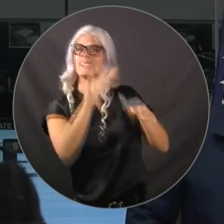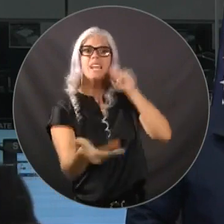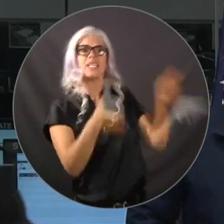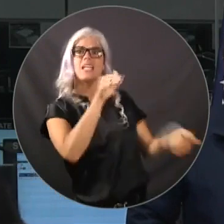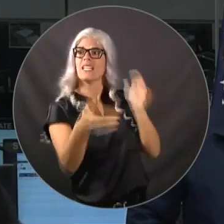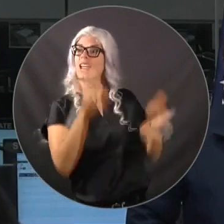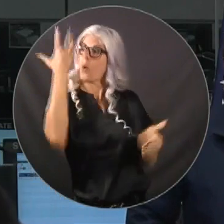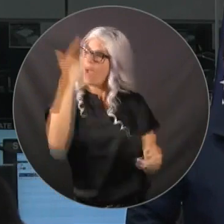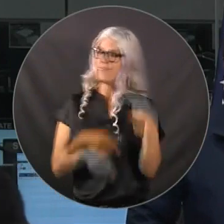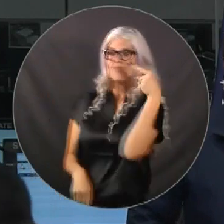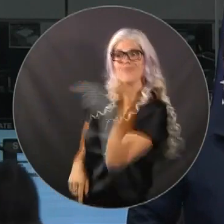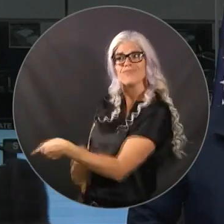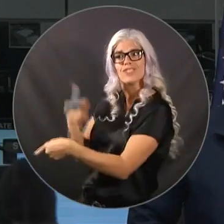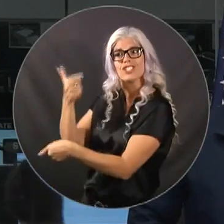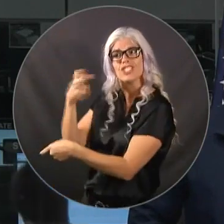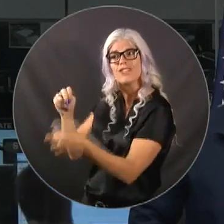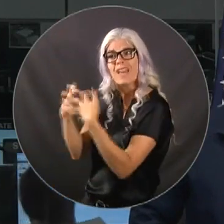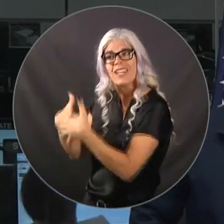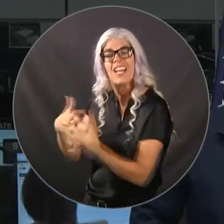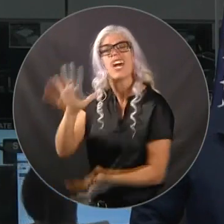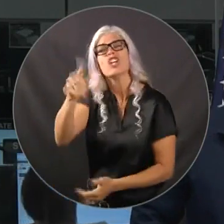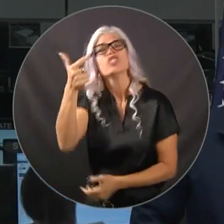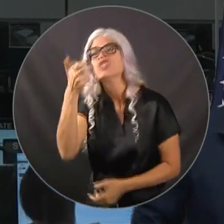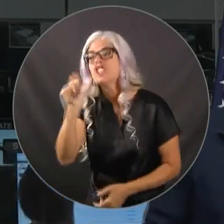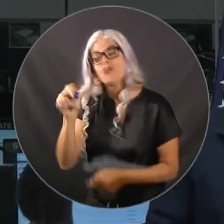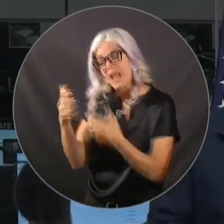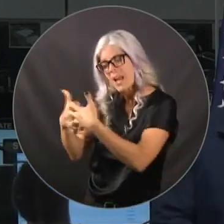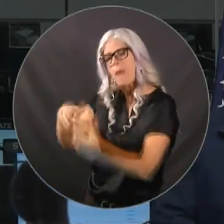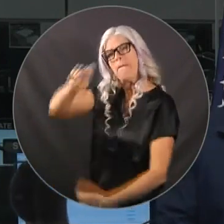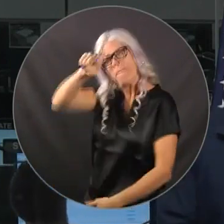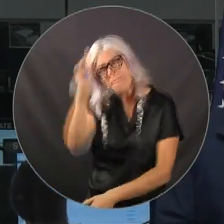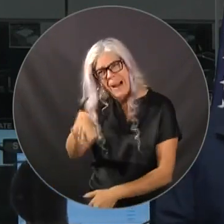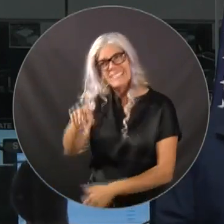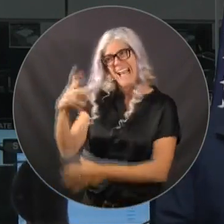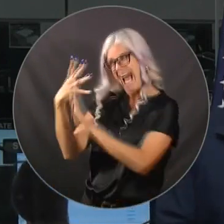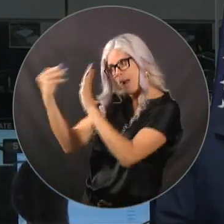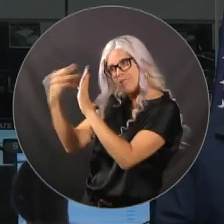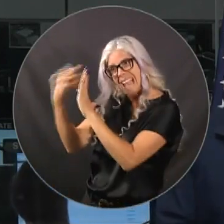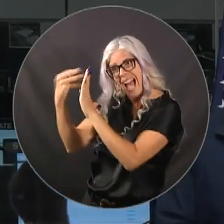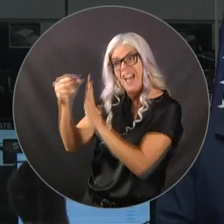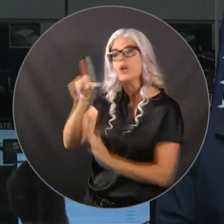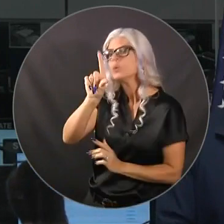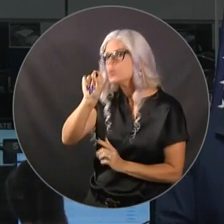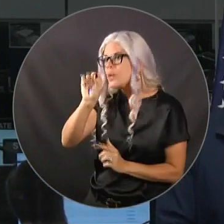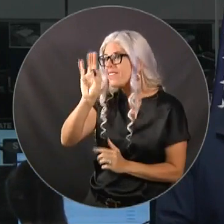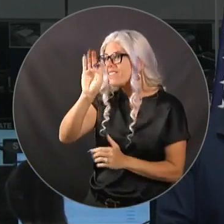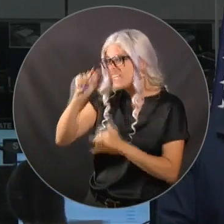those generators outside the house, never operate